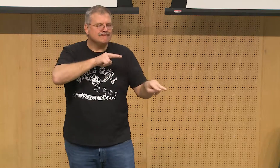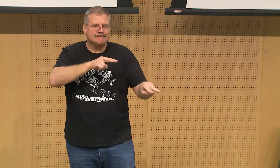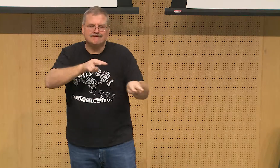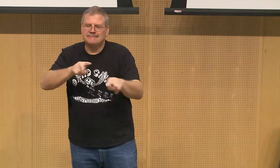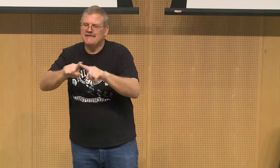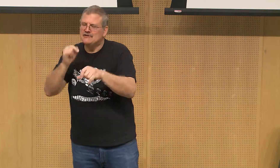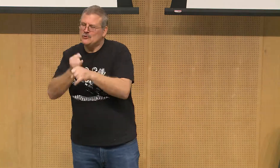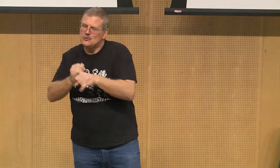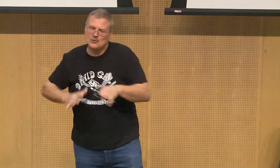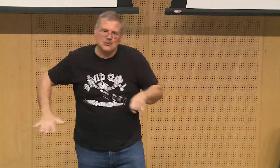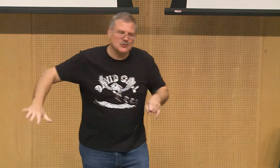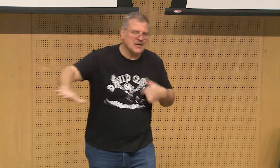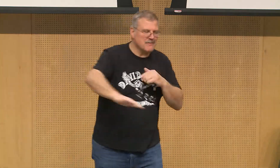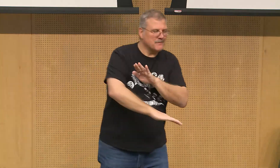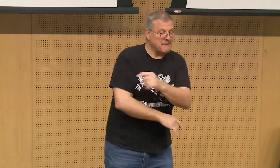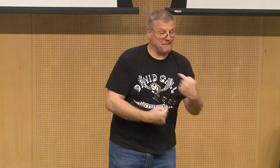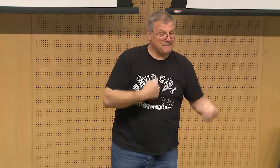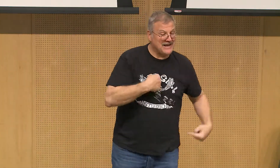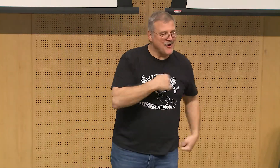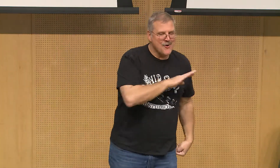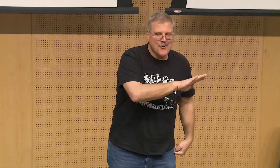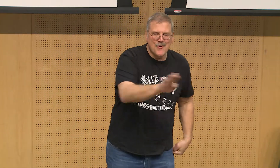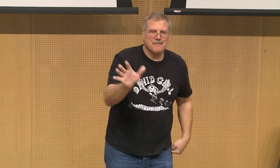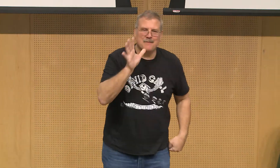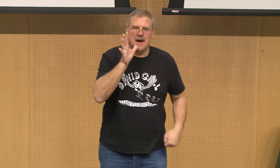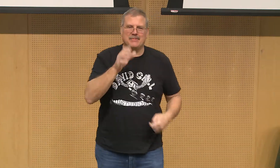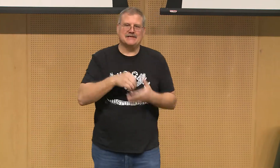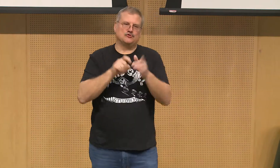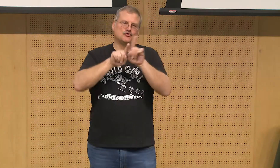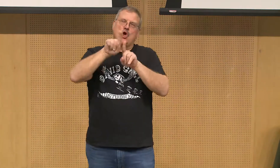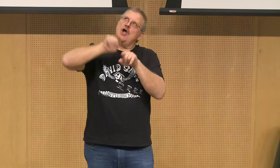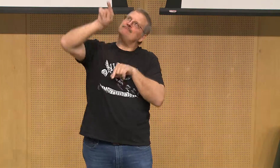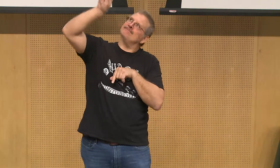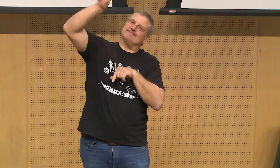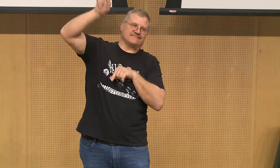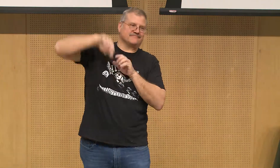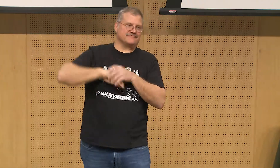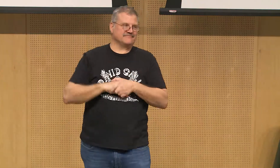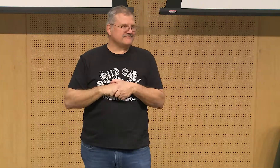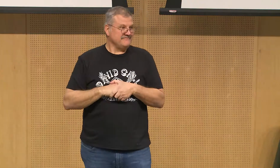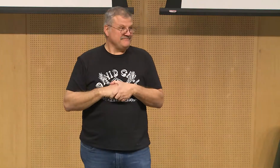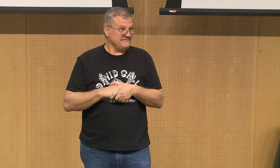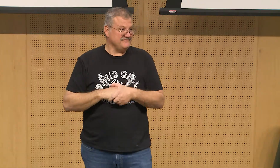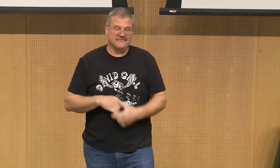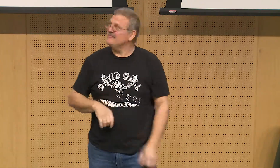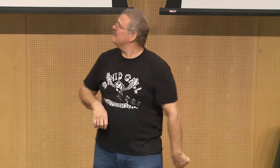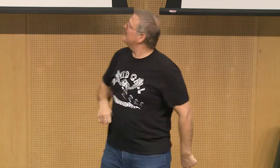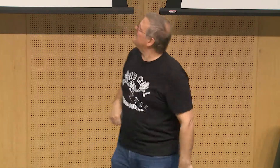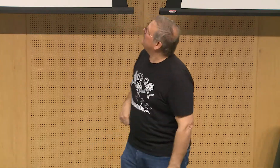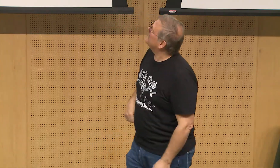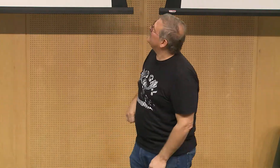she is in heaven watching over all of us. She's a star in the heavens, and she's our mother.